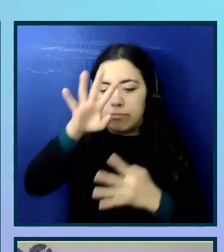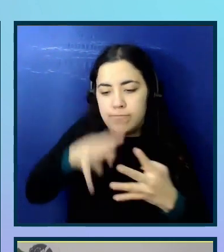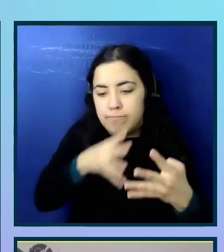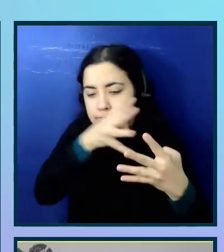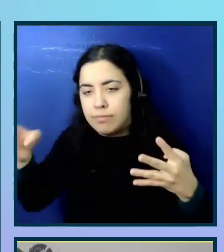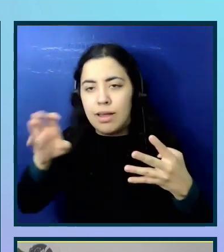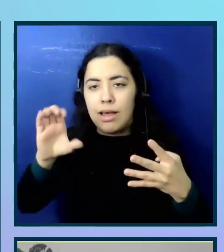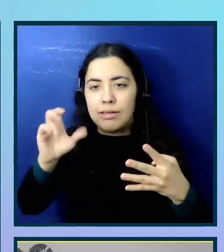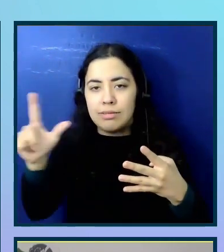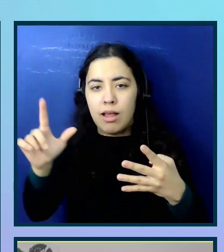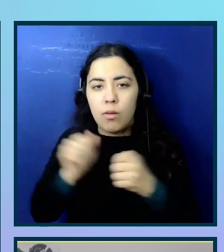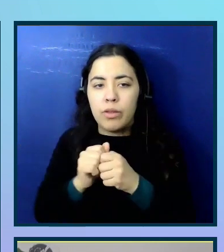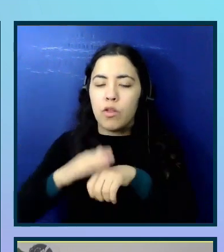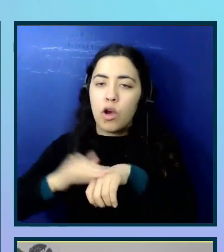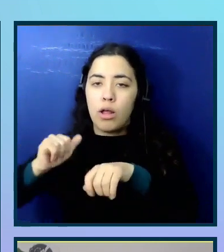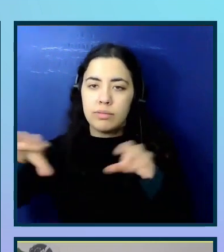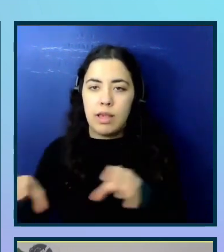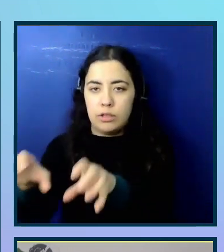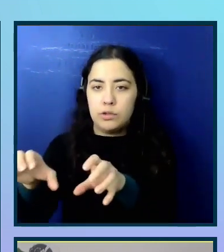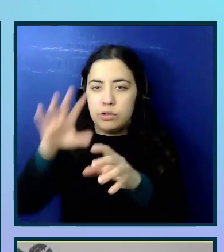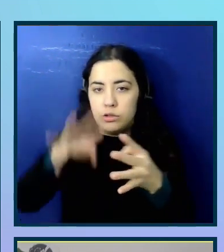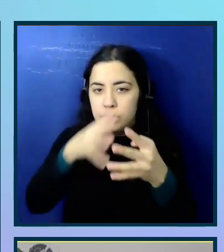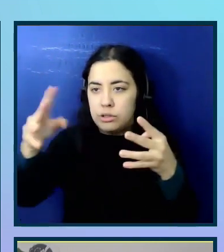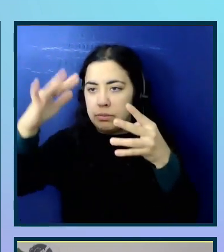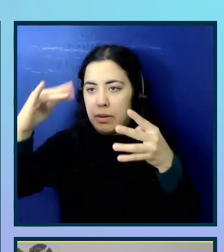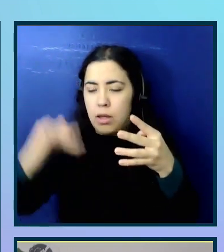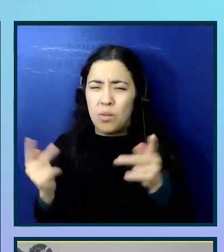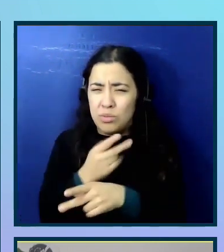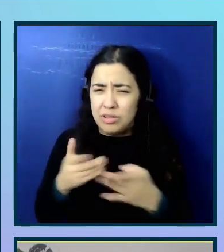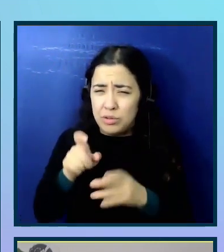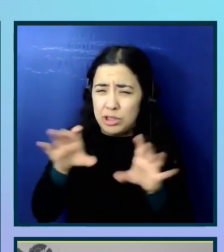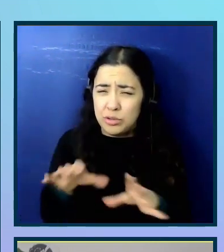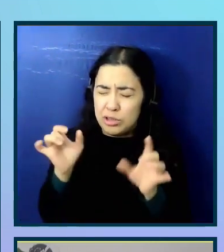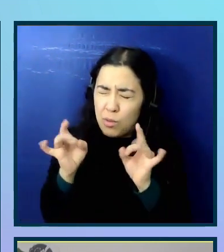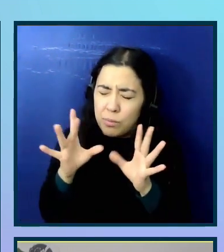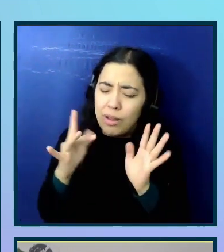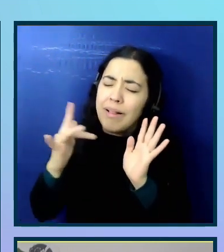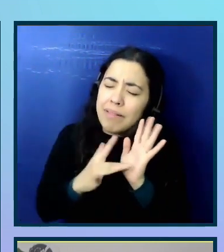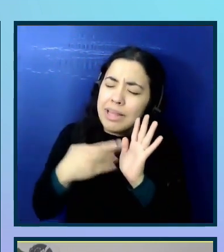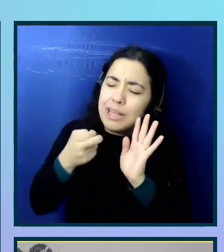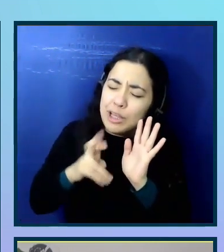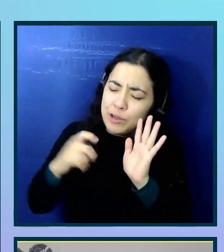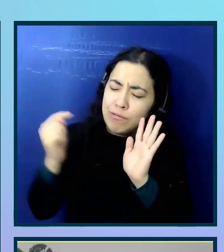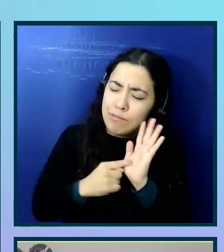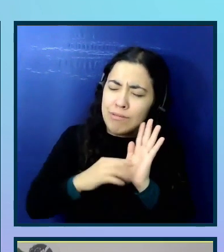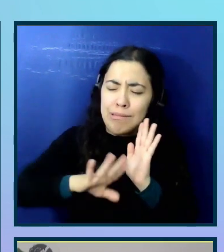because the worst thing that you can do for SU but also for accessibility is those horrible click here, link. It's really bad for both.